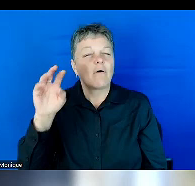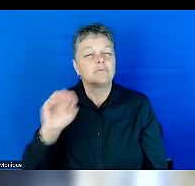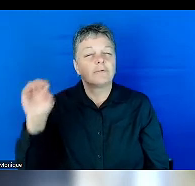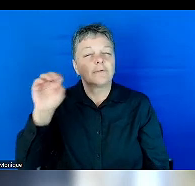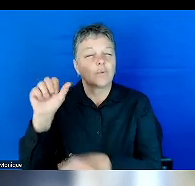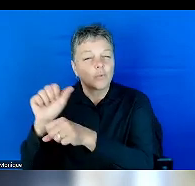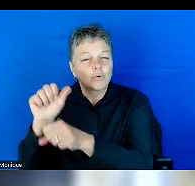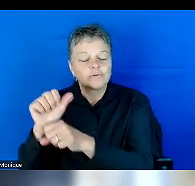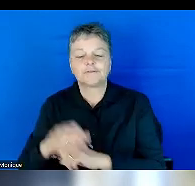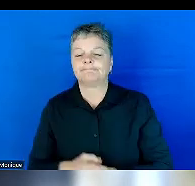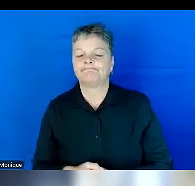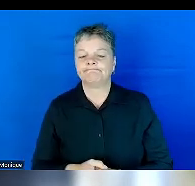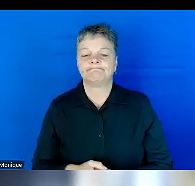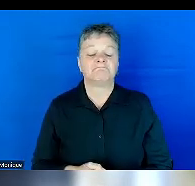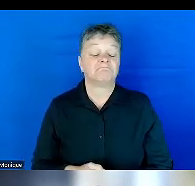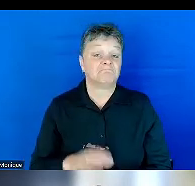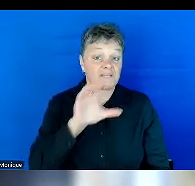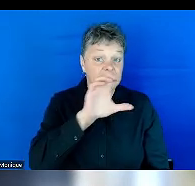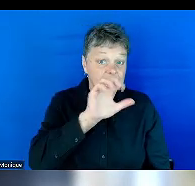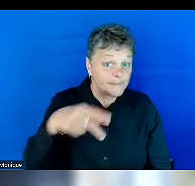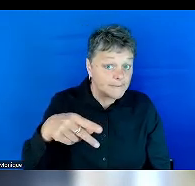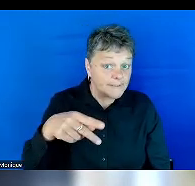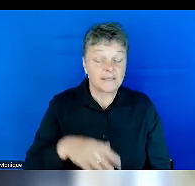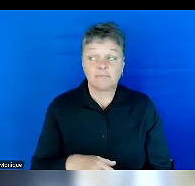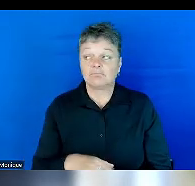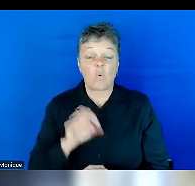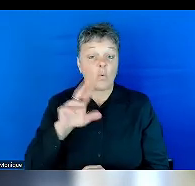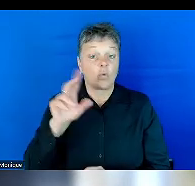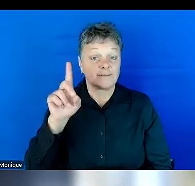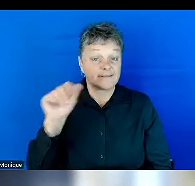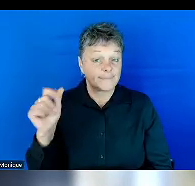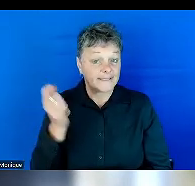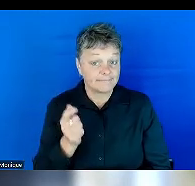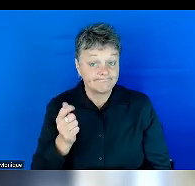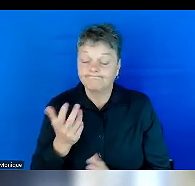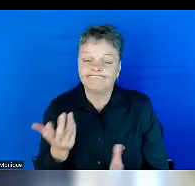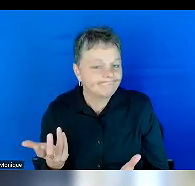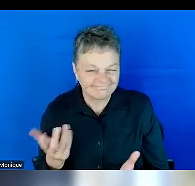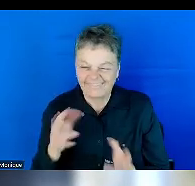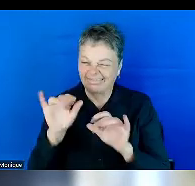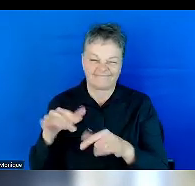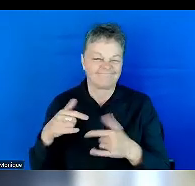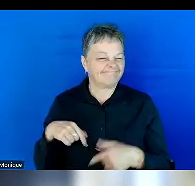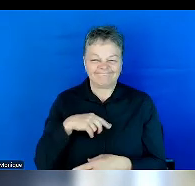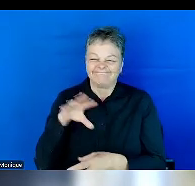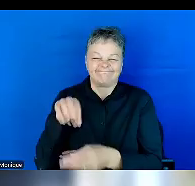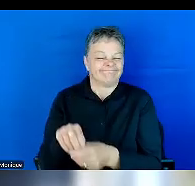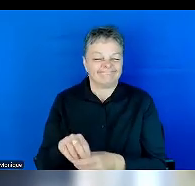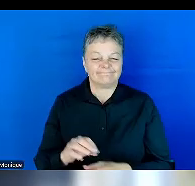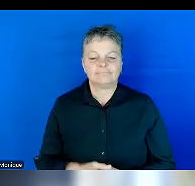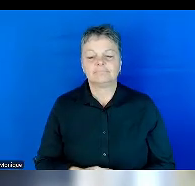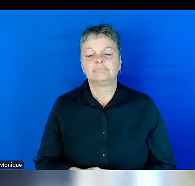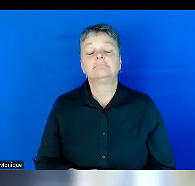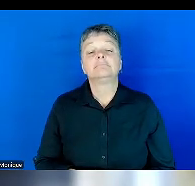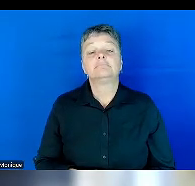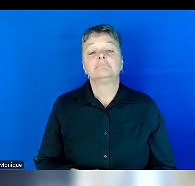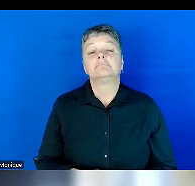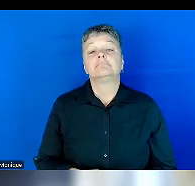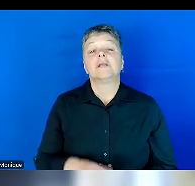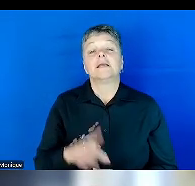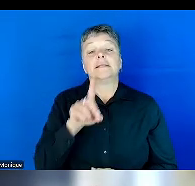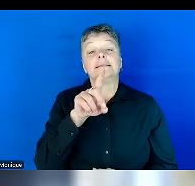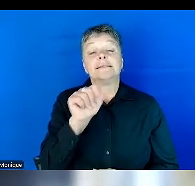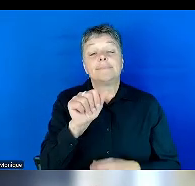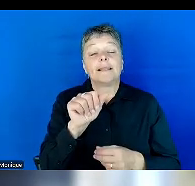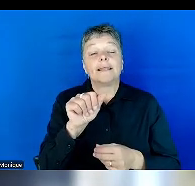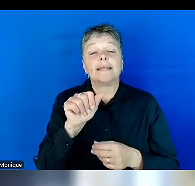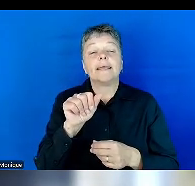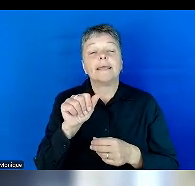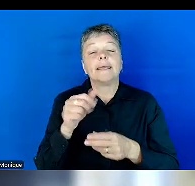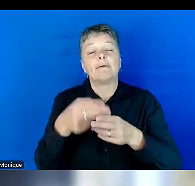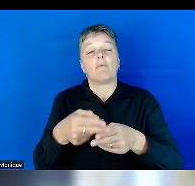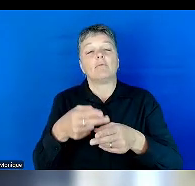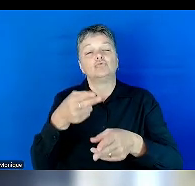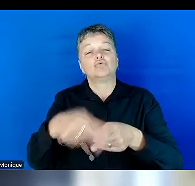it's also something that we cannot assist with. Um short term or long-term disability. Um as well